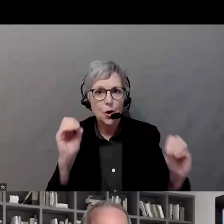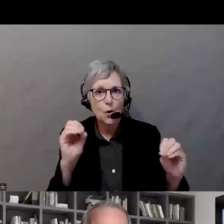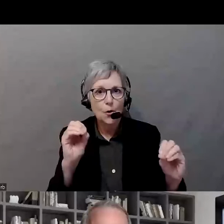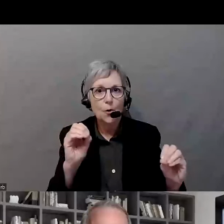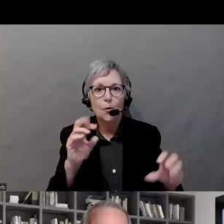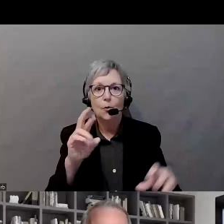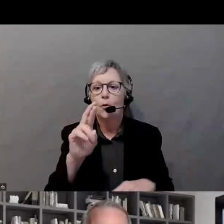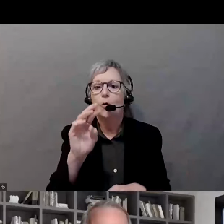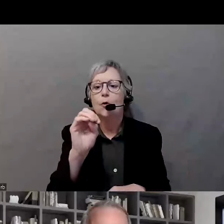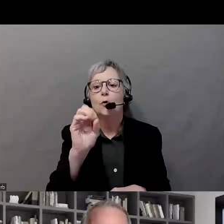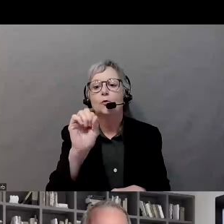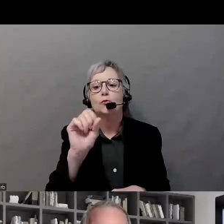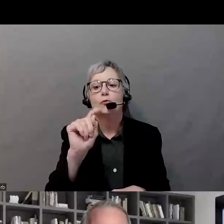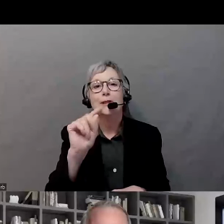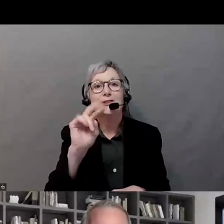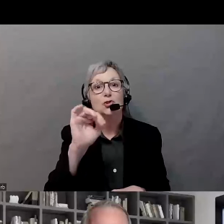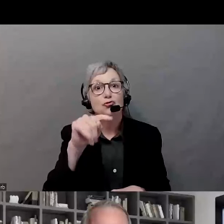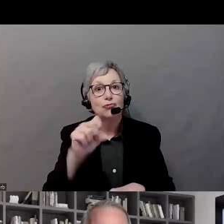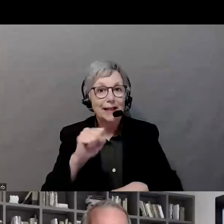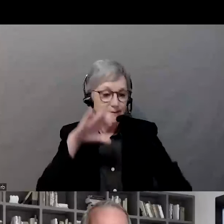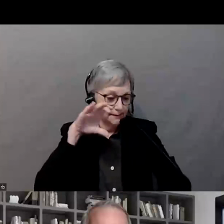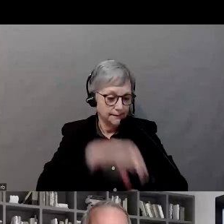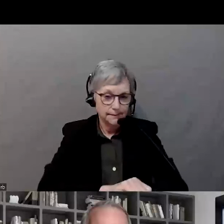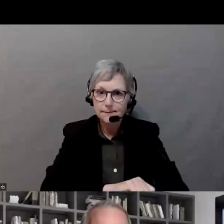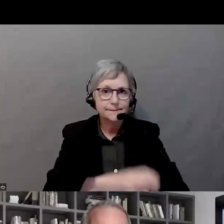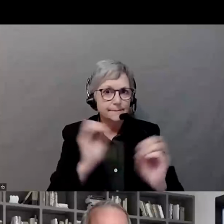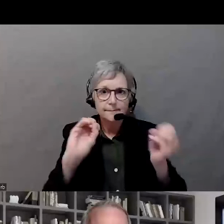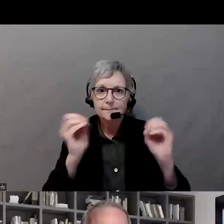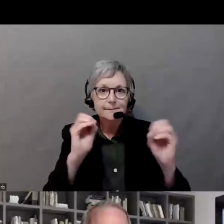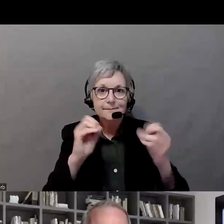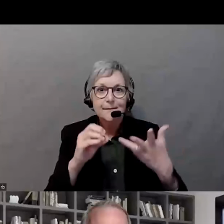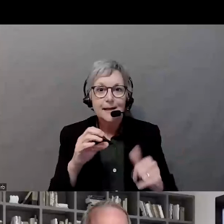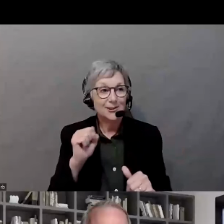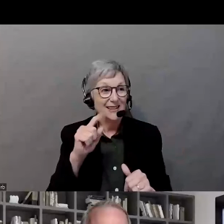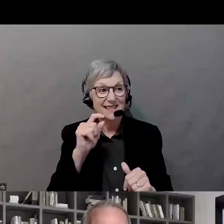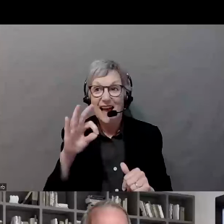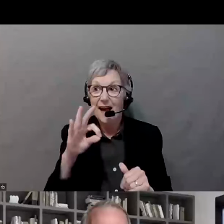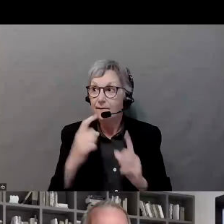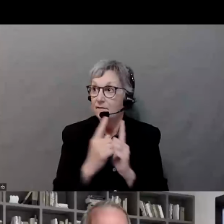PEOPLE WERE OVER HERE AND STAFF HERE. HOW SOOTHING THAT